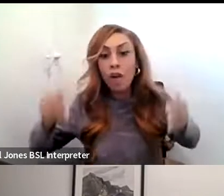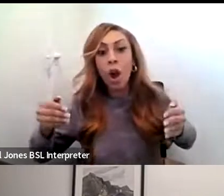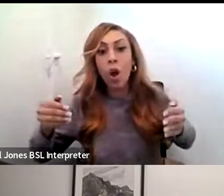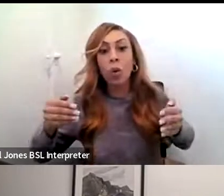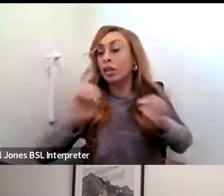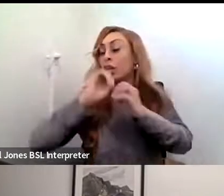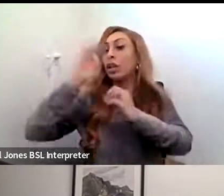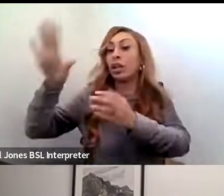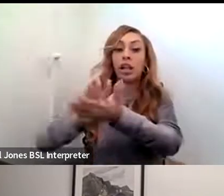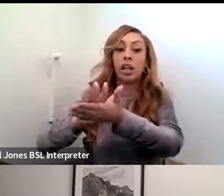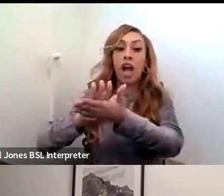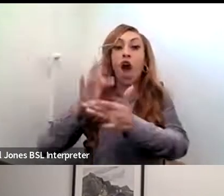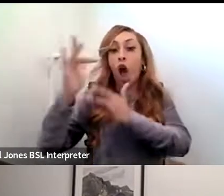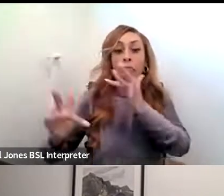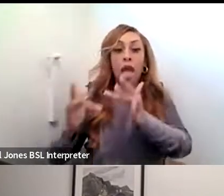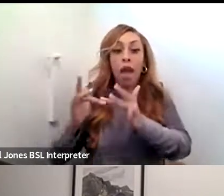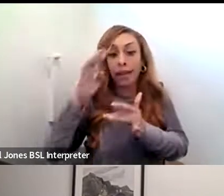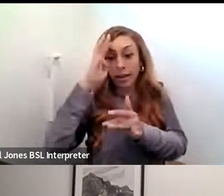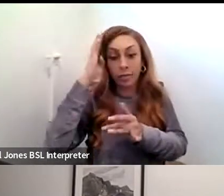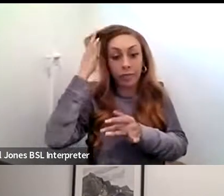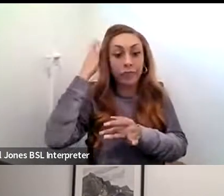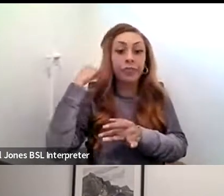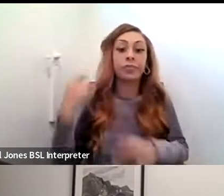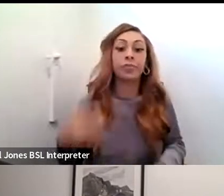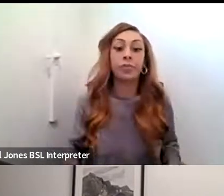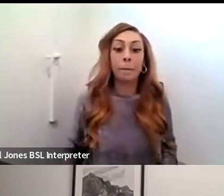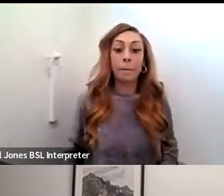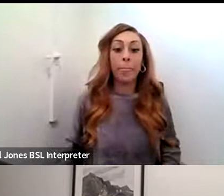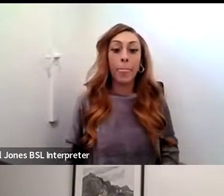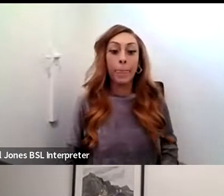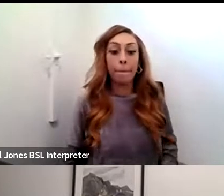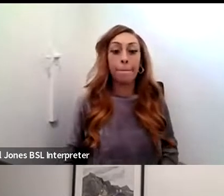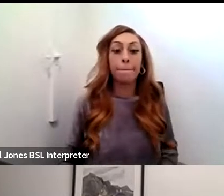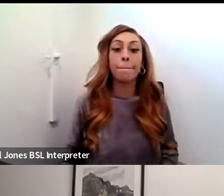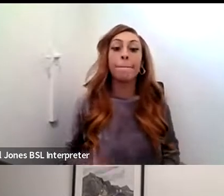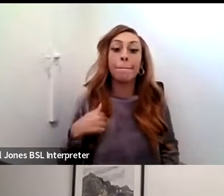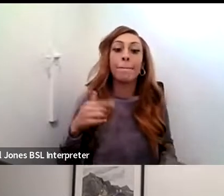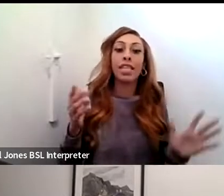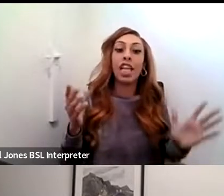let's just get the culture online somehow, because we're closed and people can't come to our building.